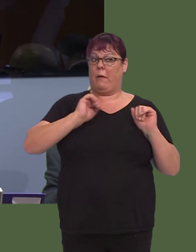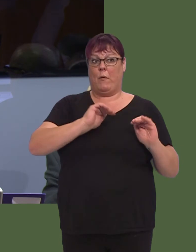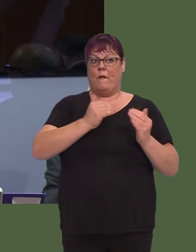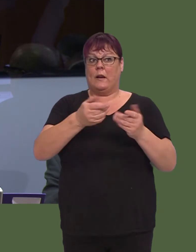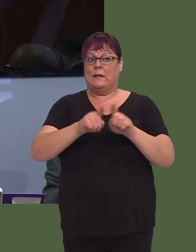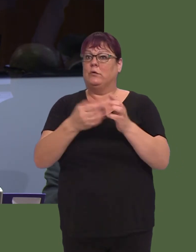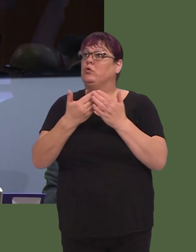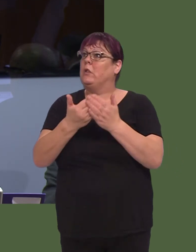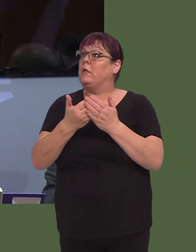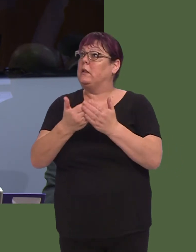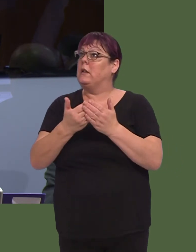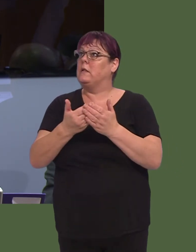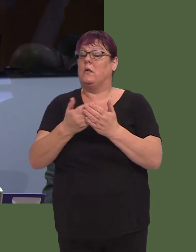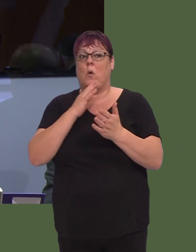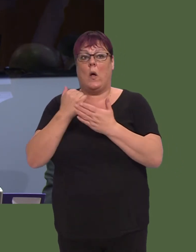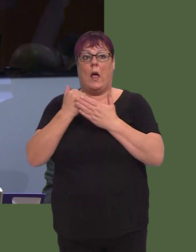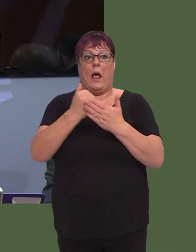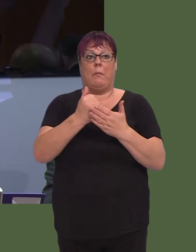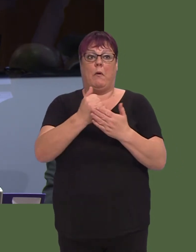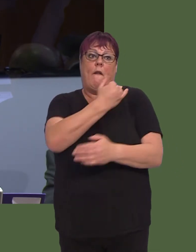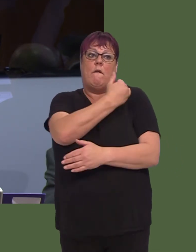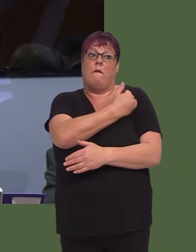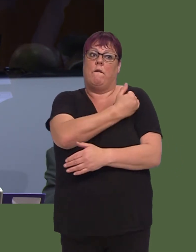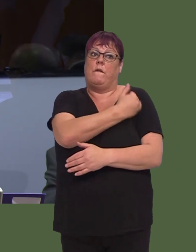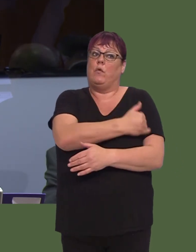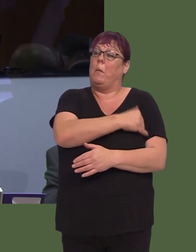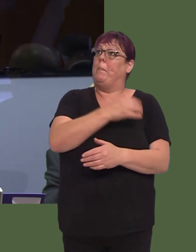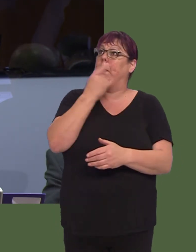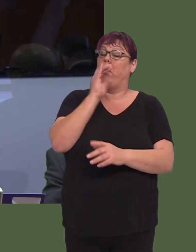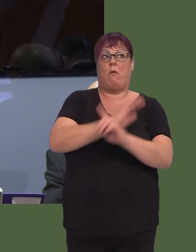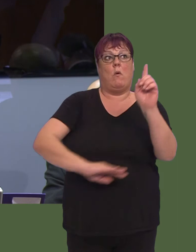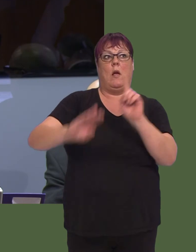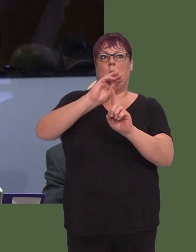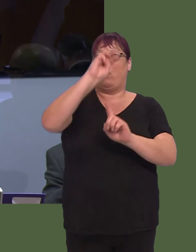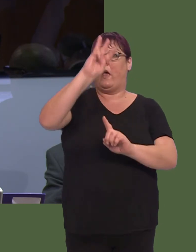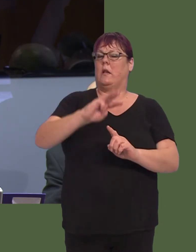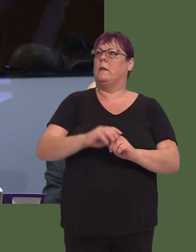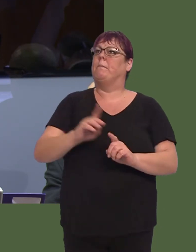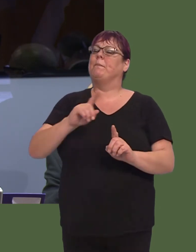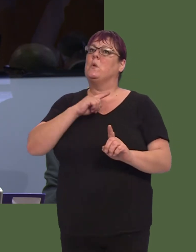mental health service providers and charities who help our vulnerable people across Wales every day.